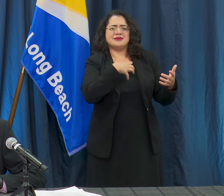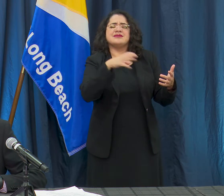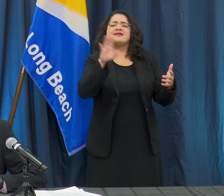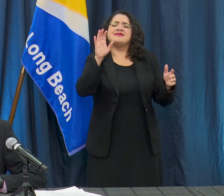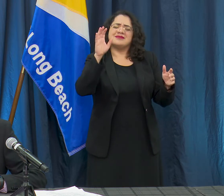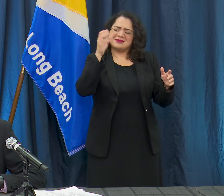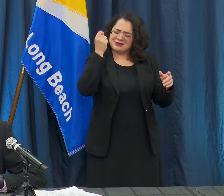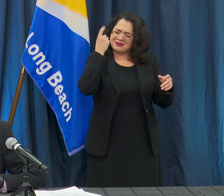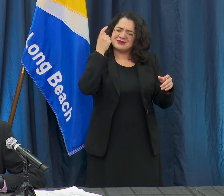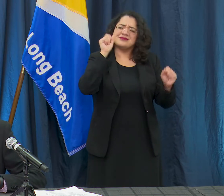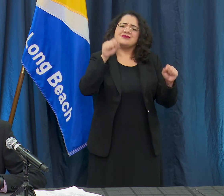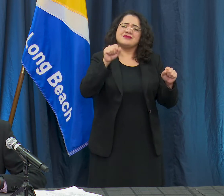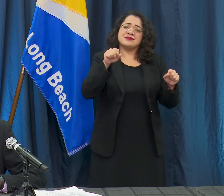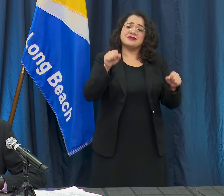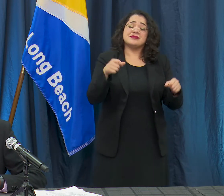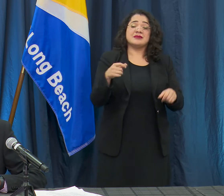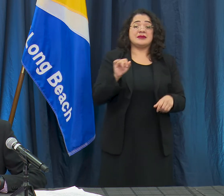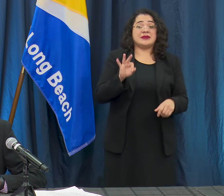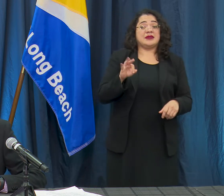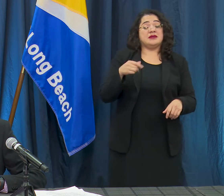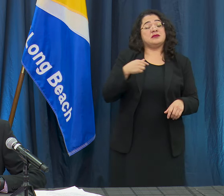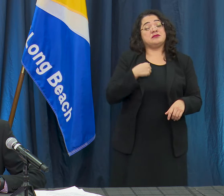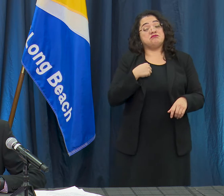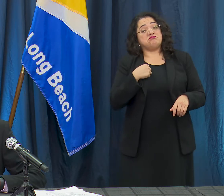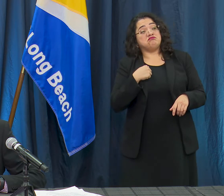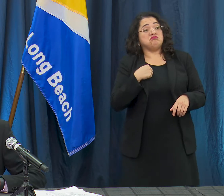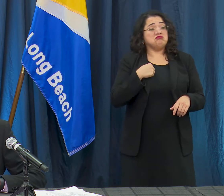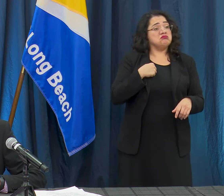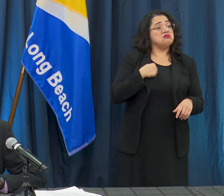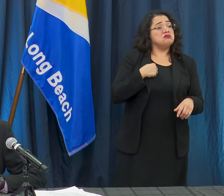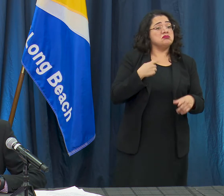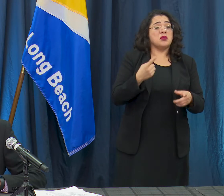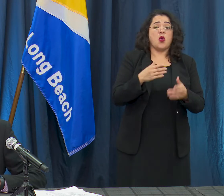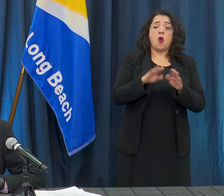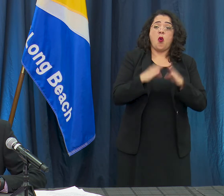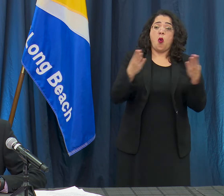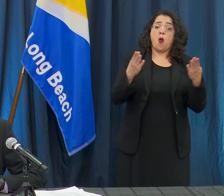tomorrow, we can't. They're not legally permissible